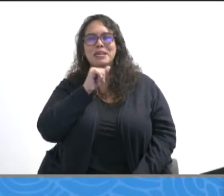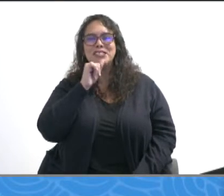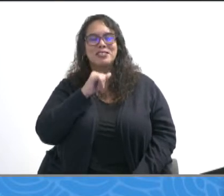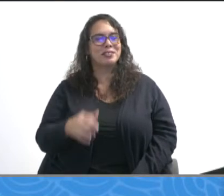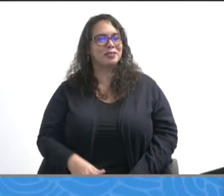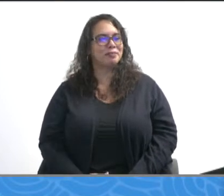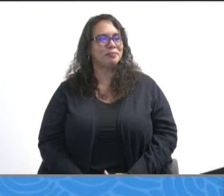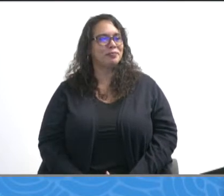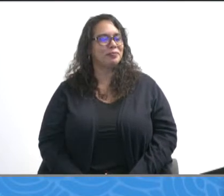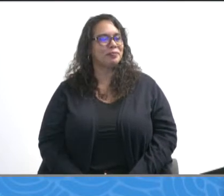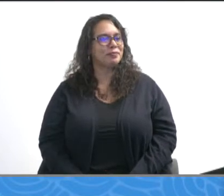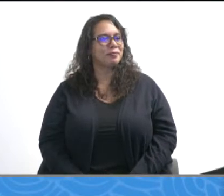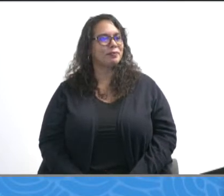And I'll open that up.